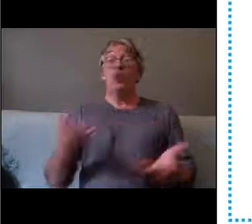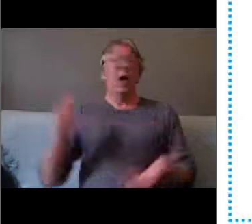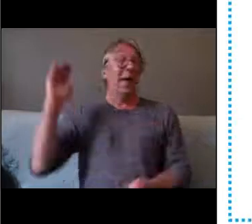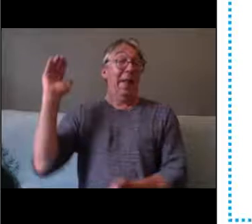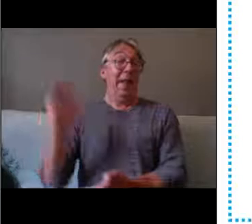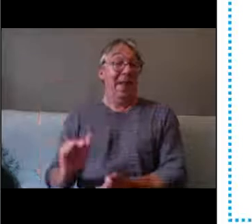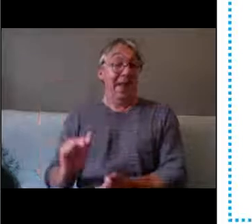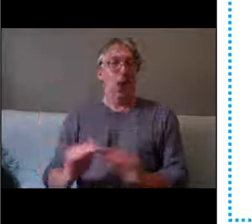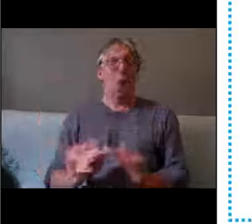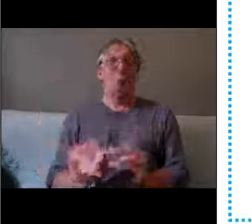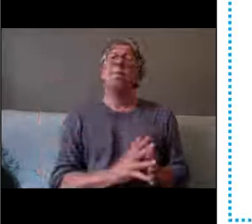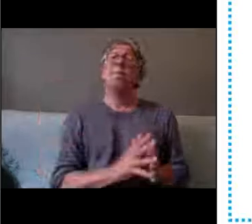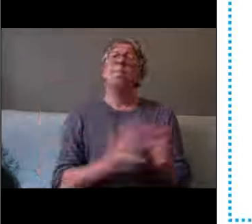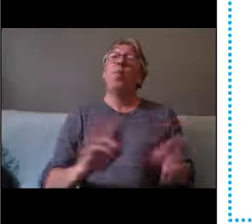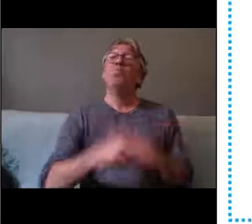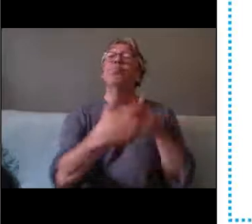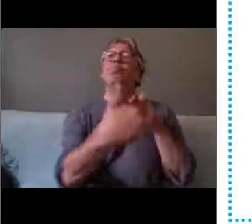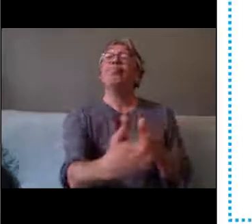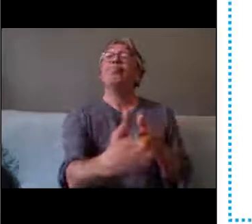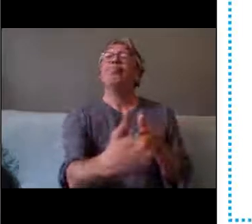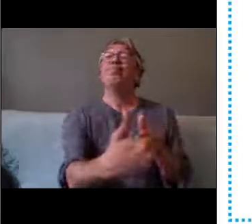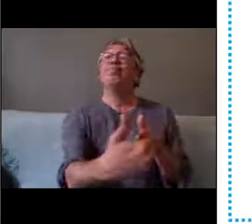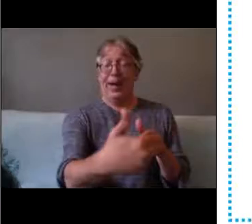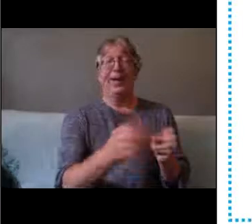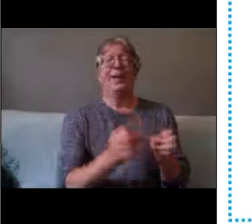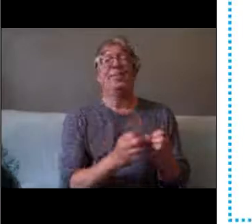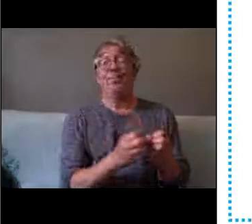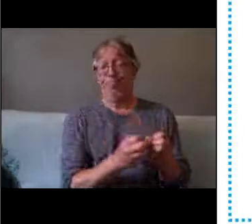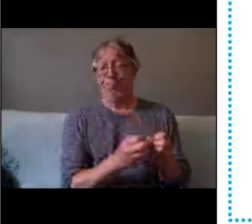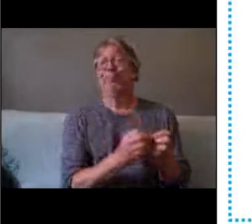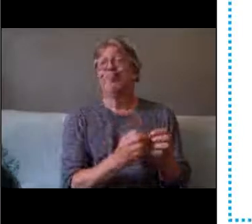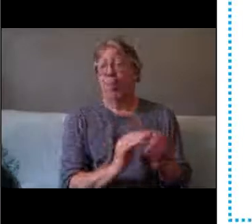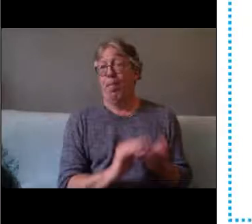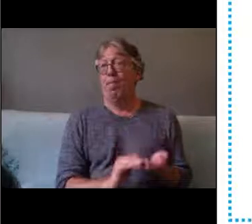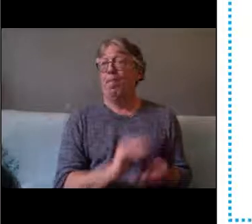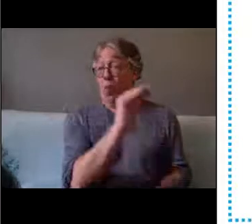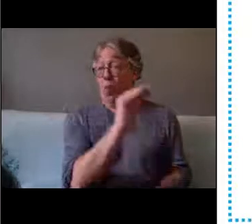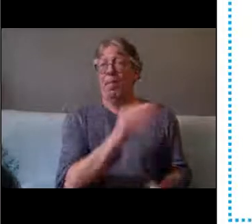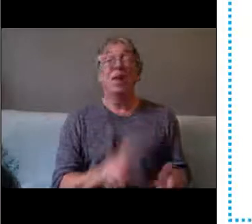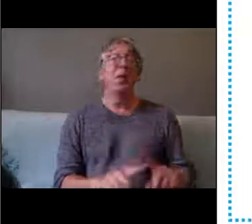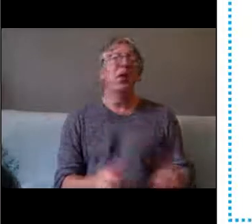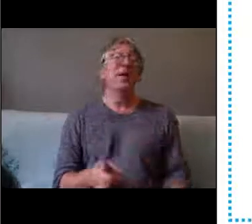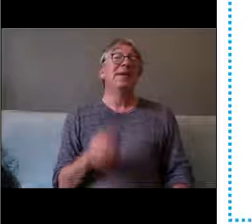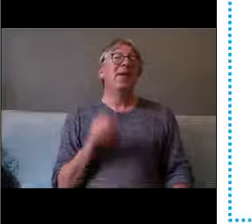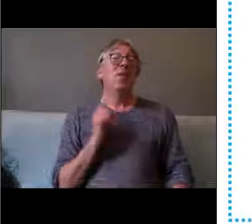We still need to be exclusive in some cases, in particular with regards to selection of volunteers.